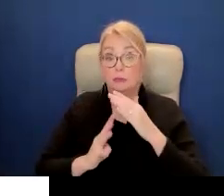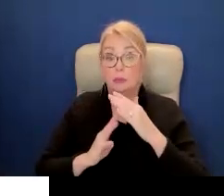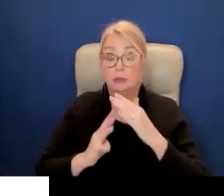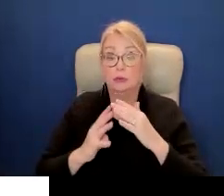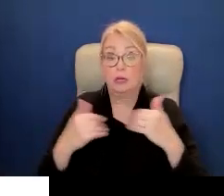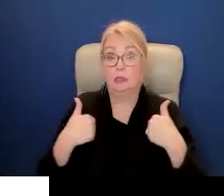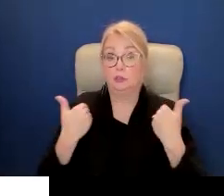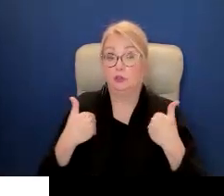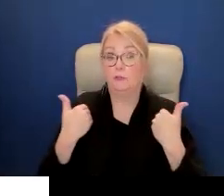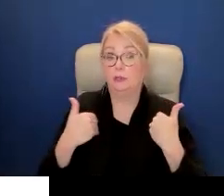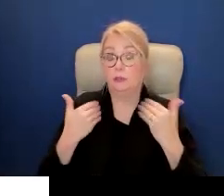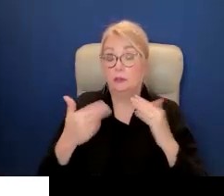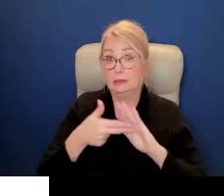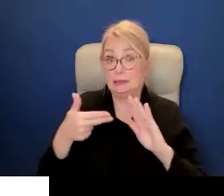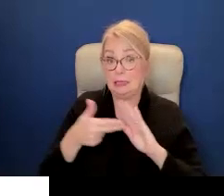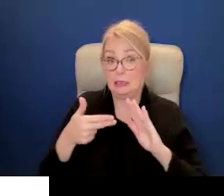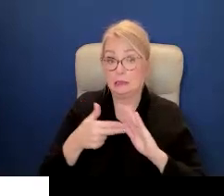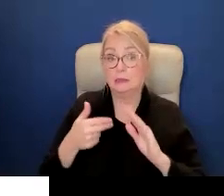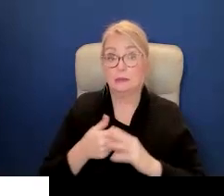But these are the most common ones that we've seen.